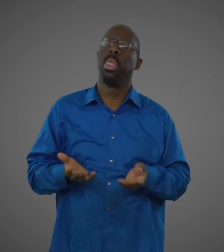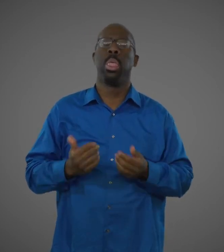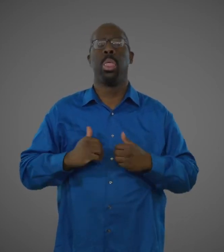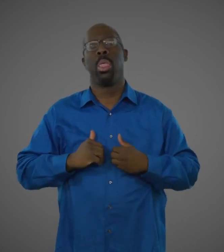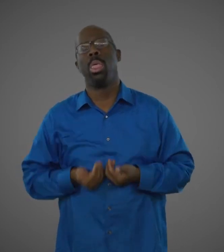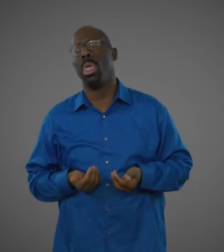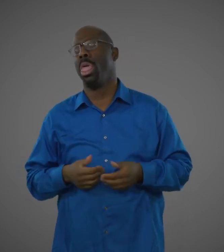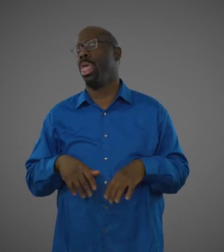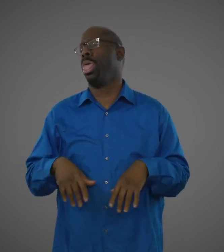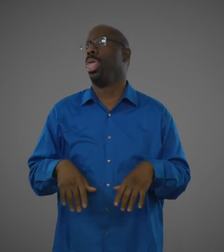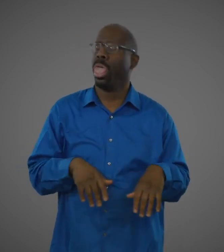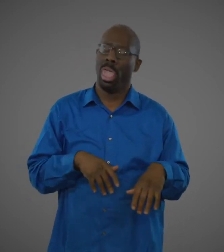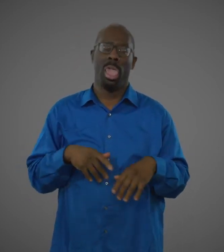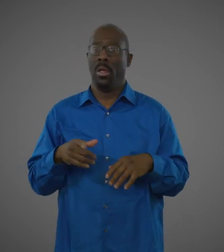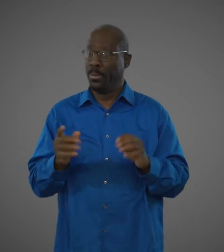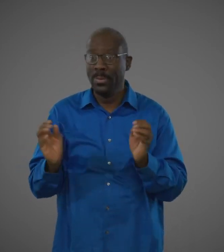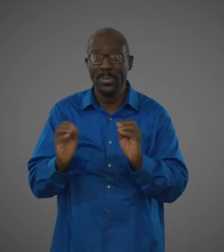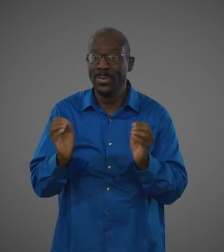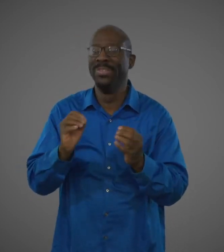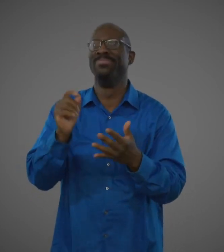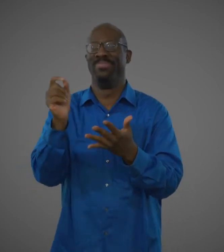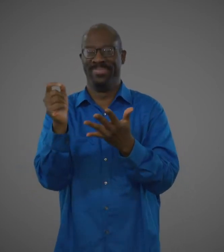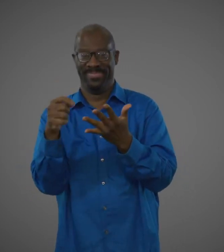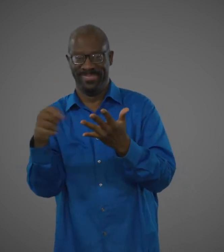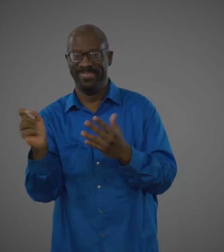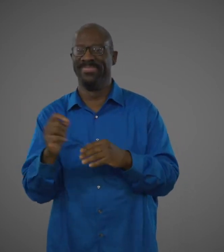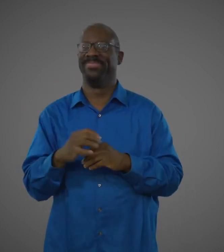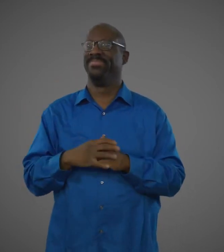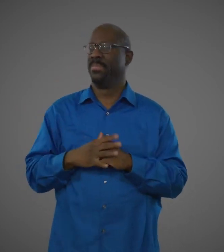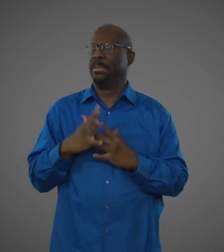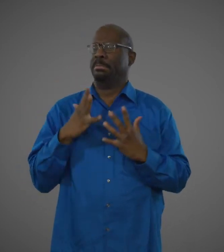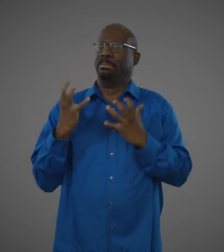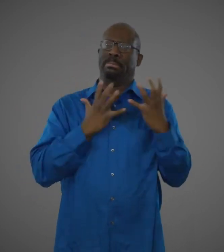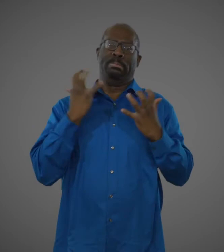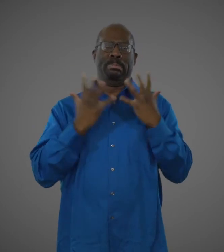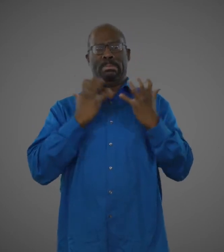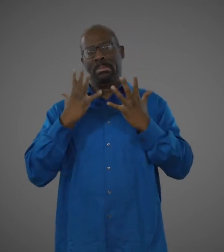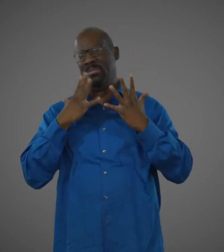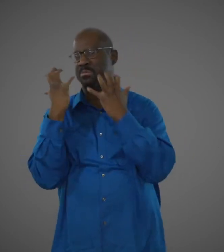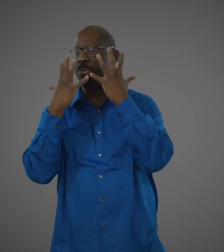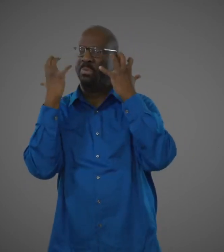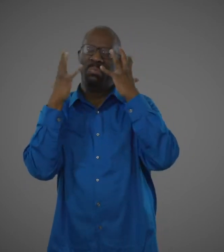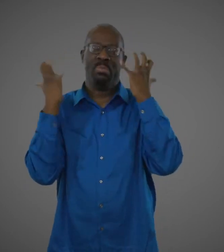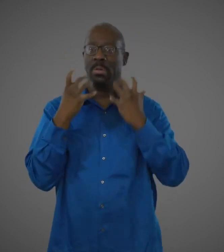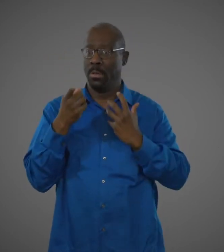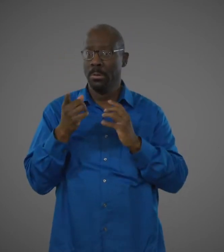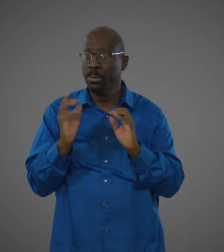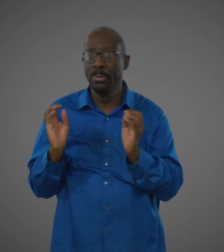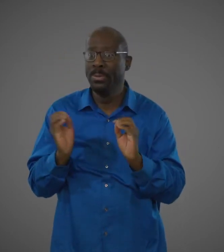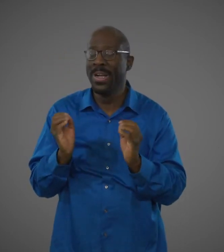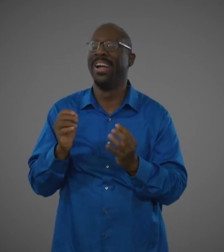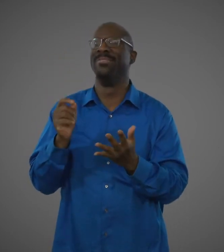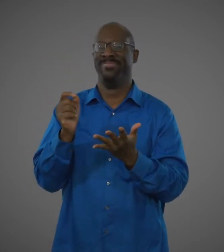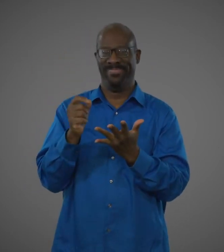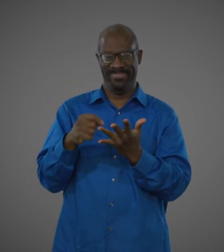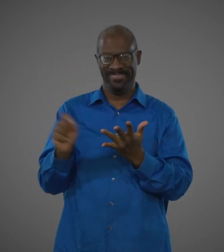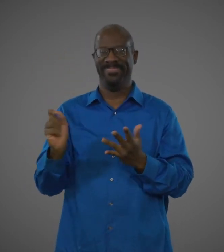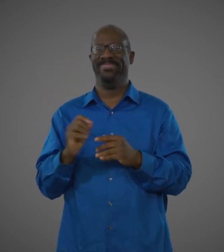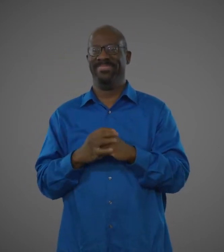If you are not experiencing unusual fatigue. If you are not feeling unusually irritable for no reason.